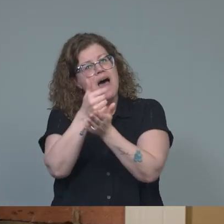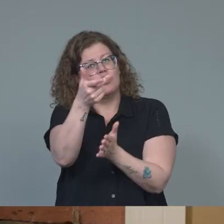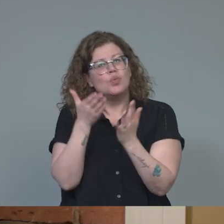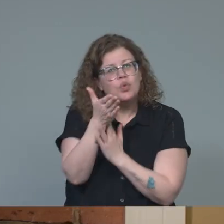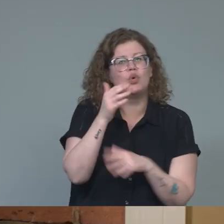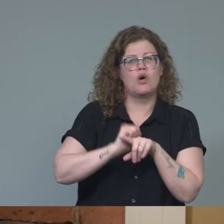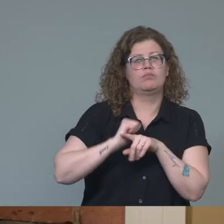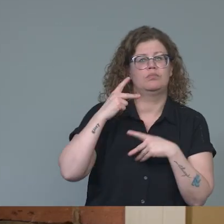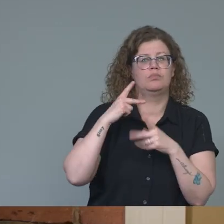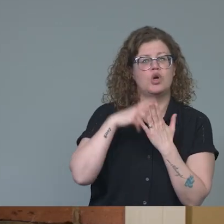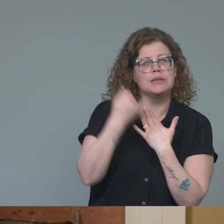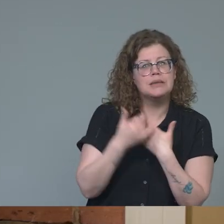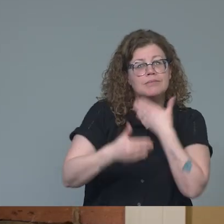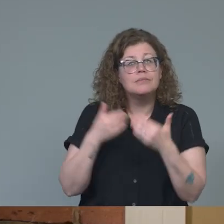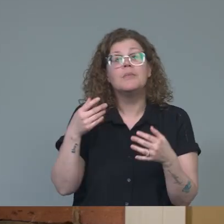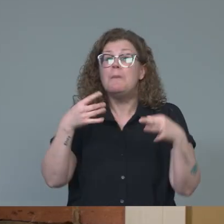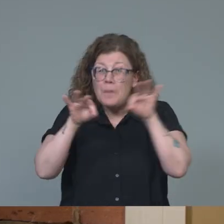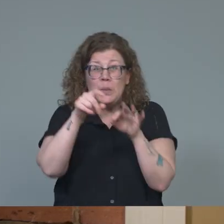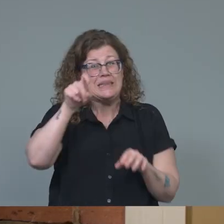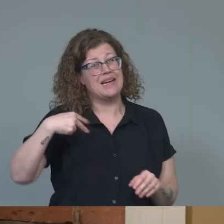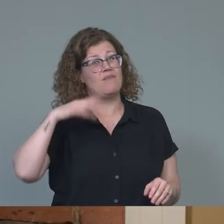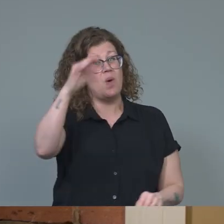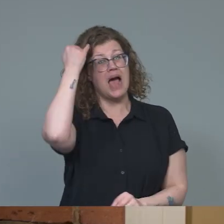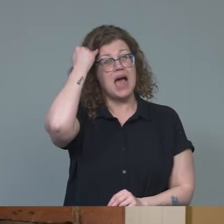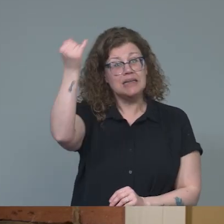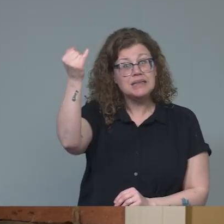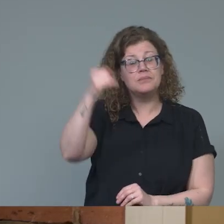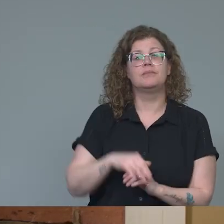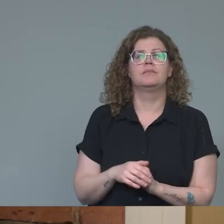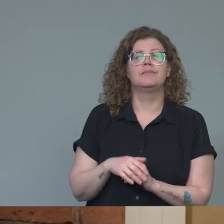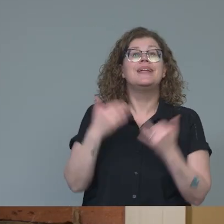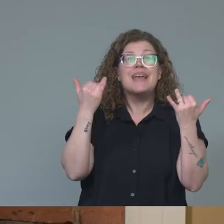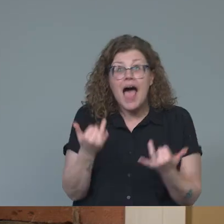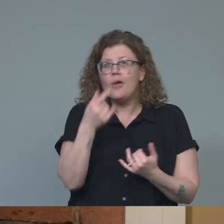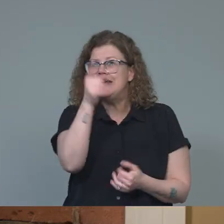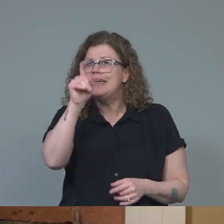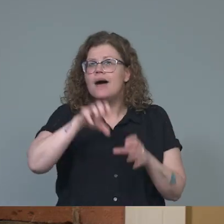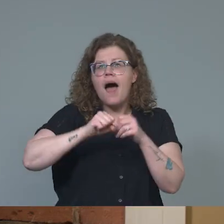making sure that when you work with the public that you're not appropriating their stories,